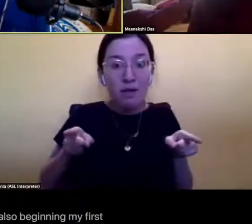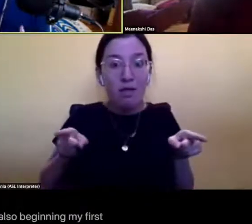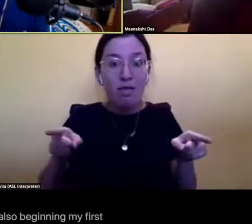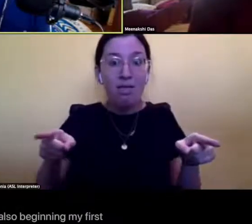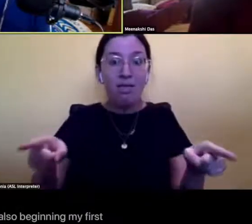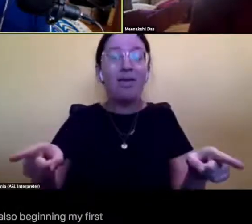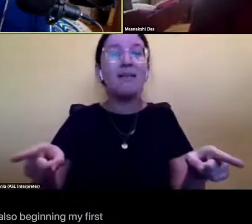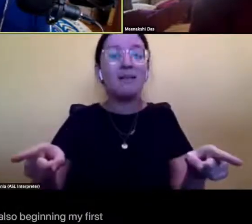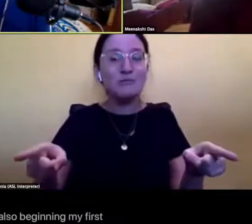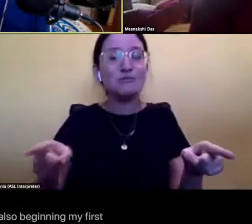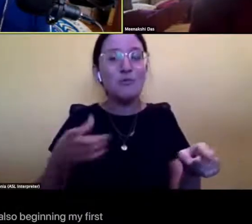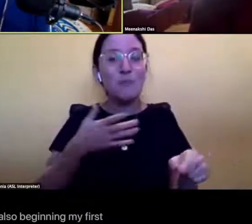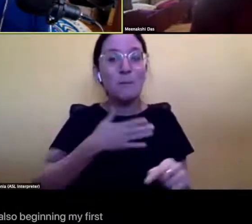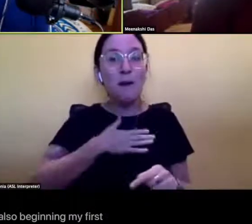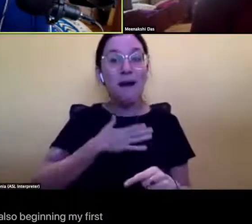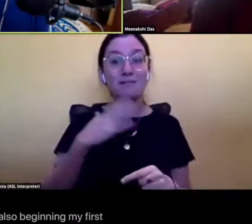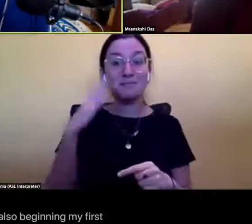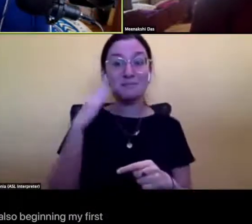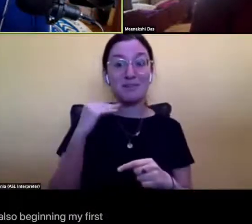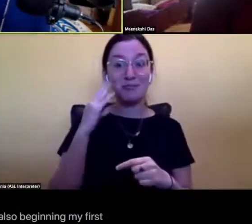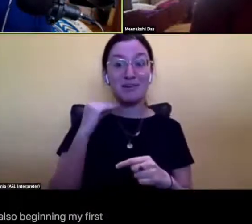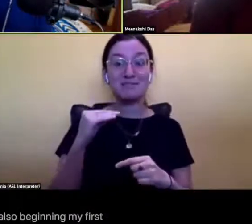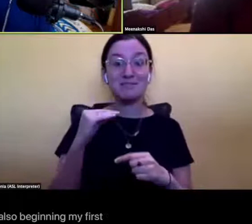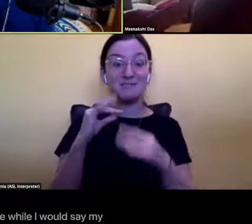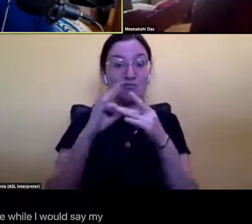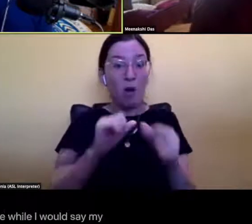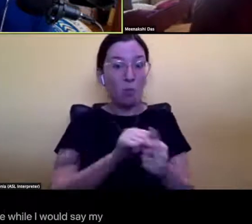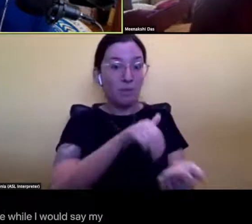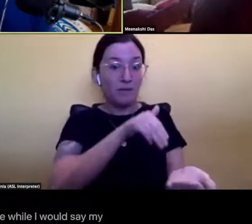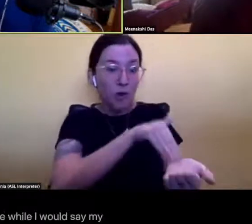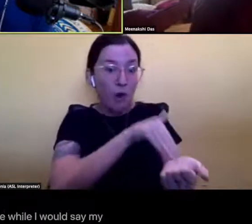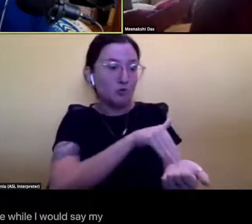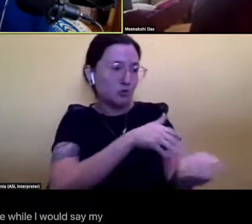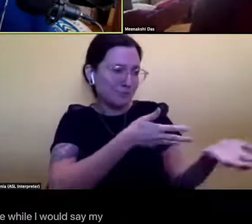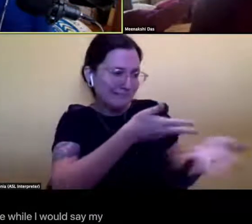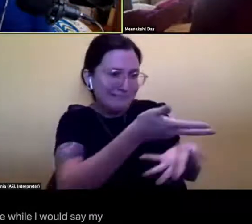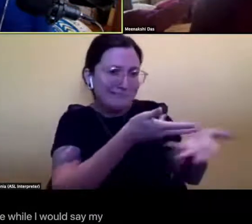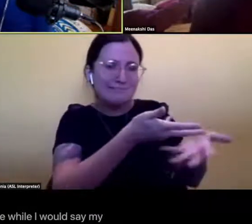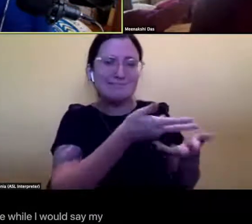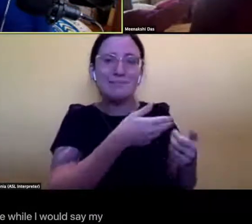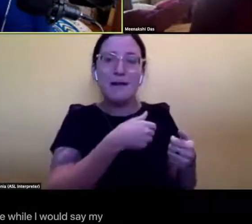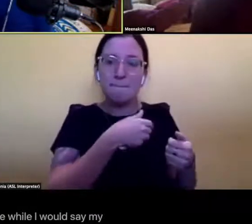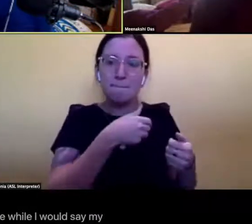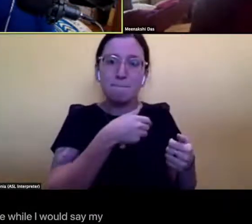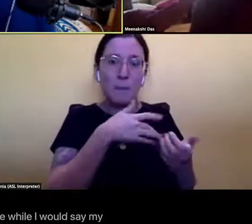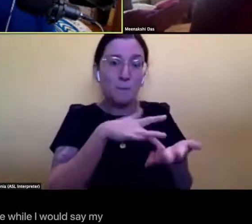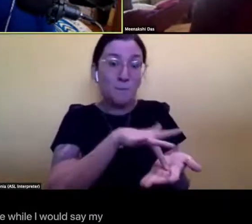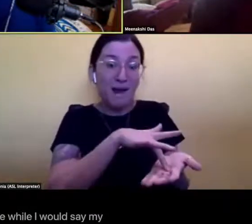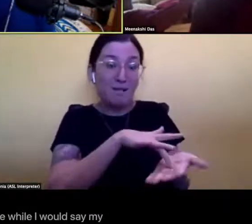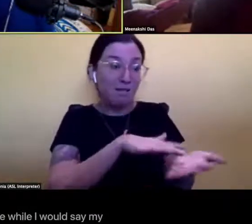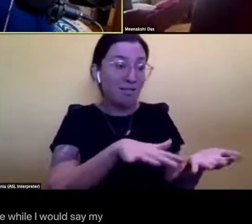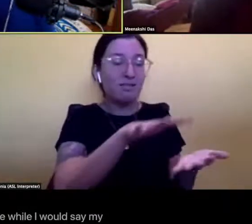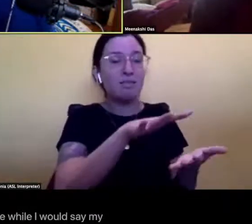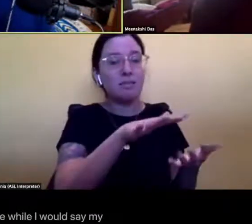my experiences with doctors and with the medical field at least in the United States were not the